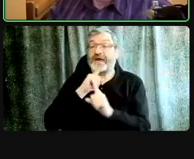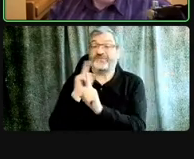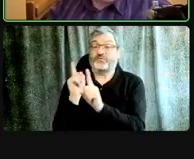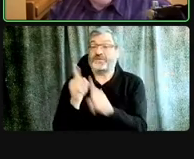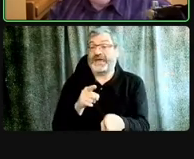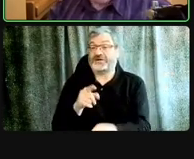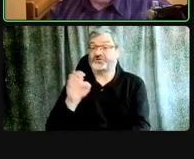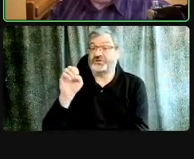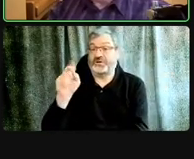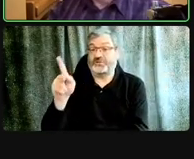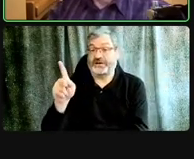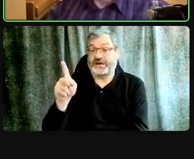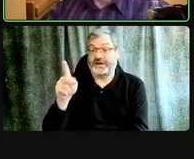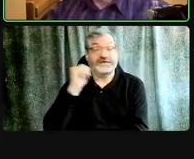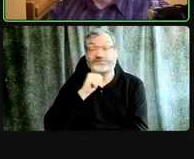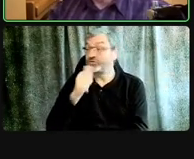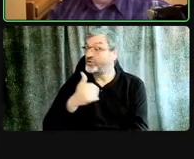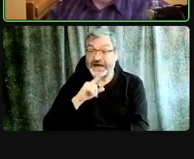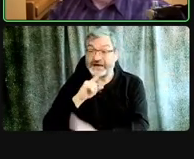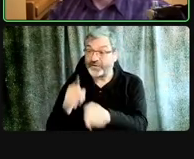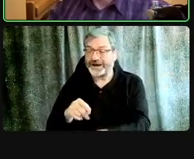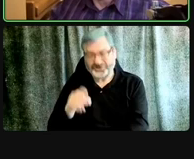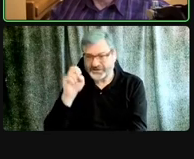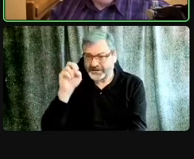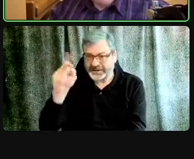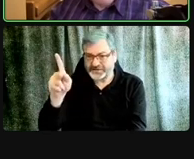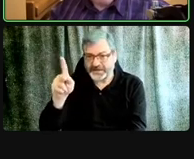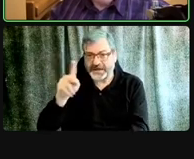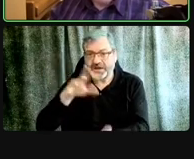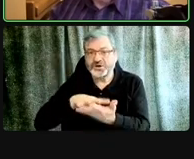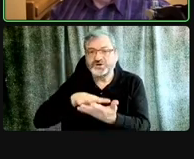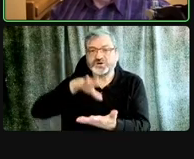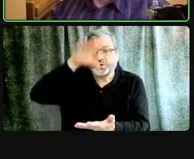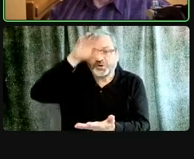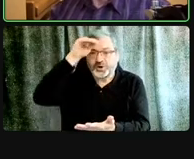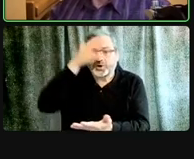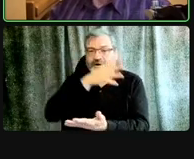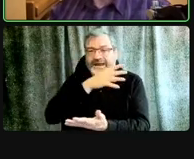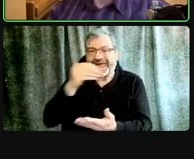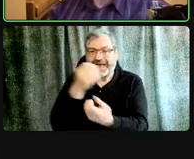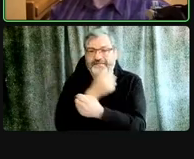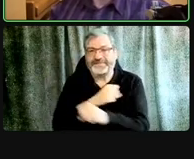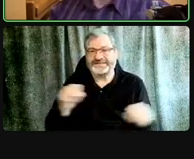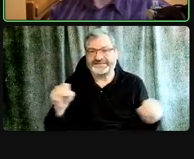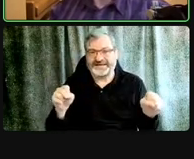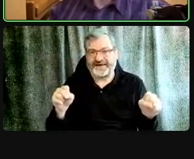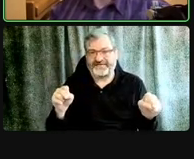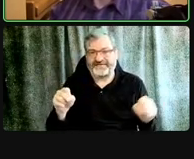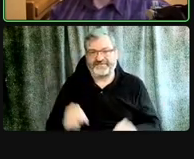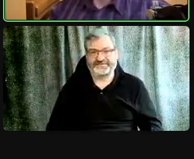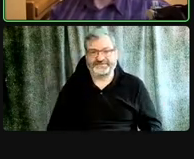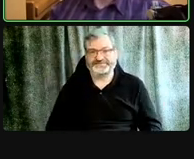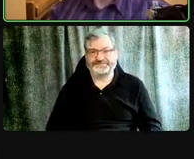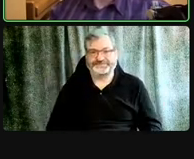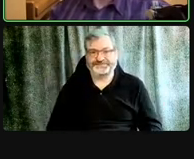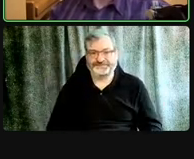If you don't have a reaction, it's okay. Learn and be safe. So that has led to this kind of empathy training that I talked about